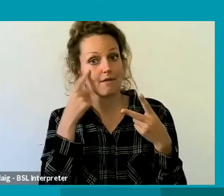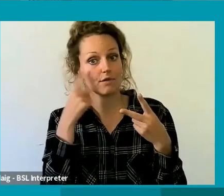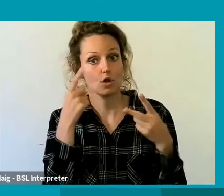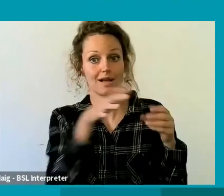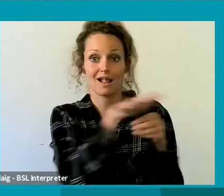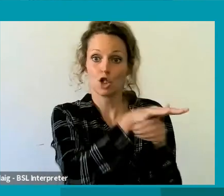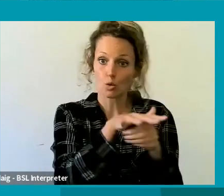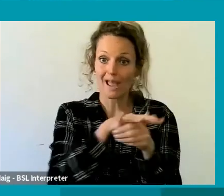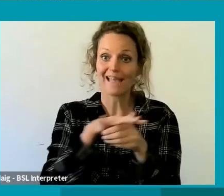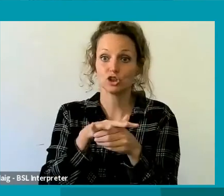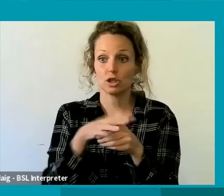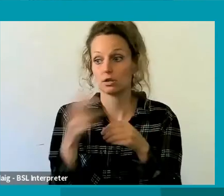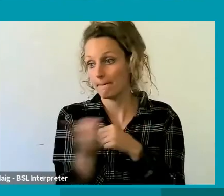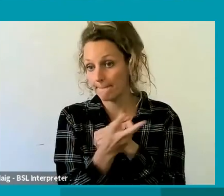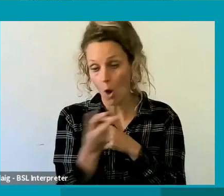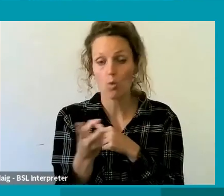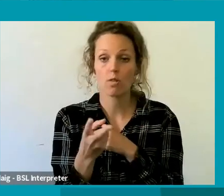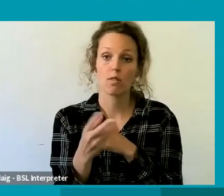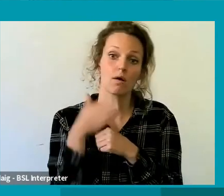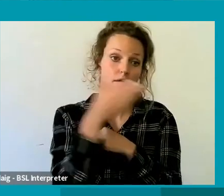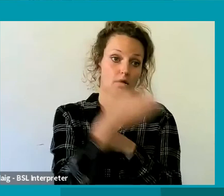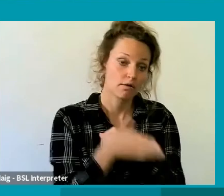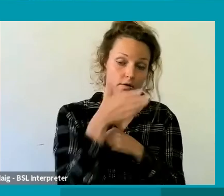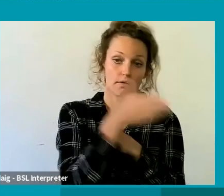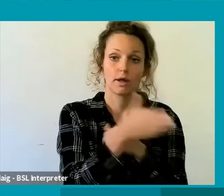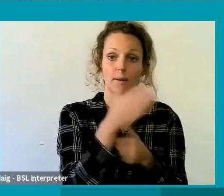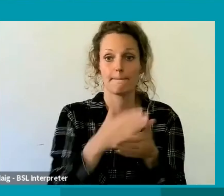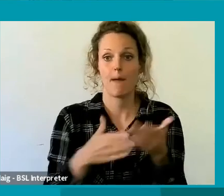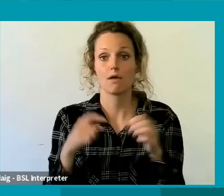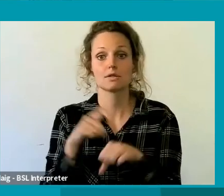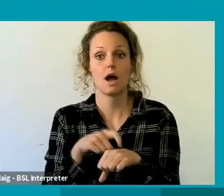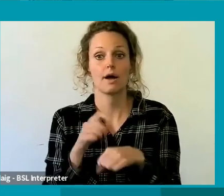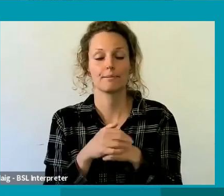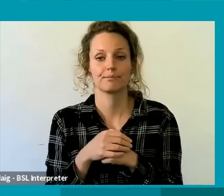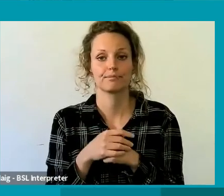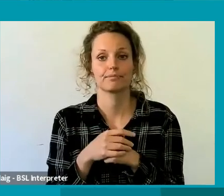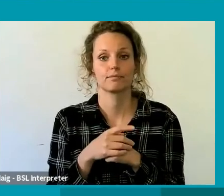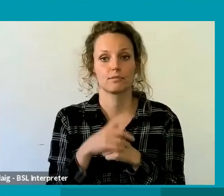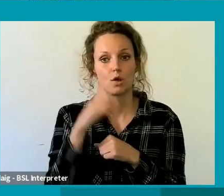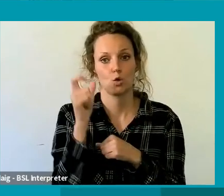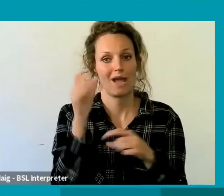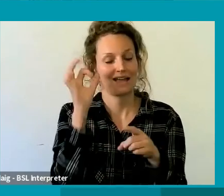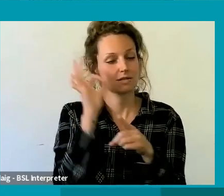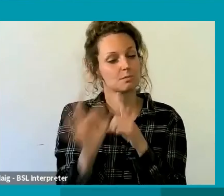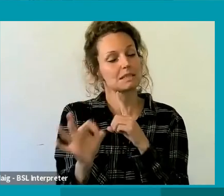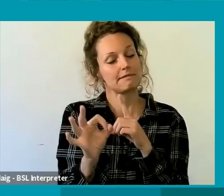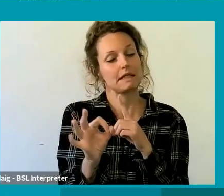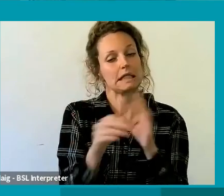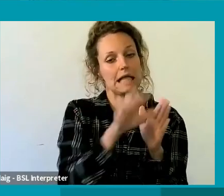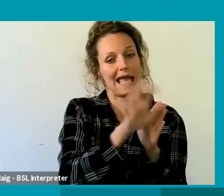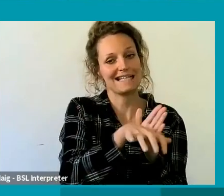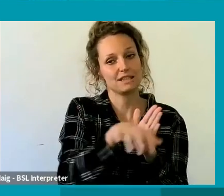you can do that, you can. Even filtered down via specific industry sectors or even typing keywords,